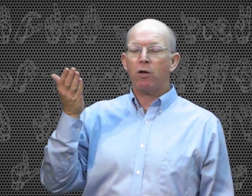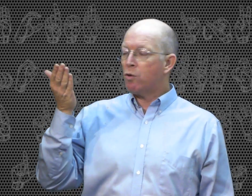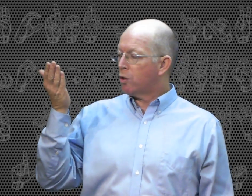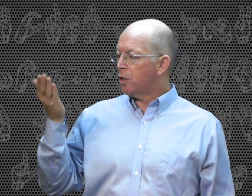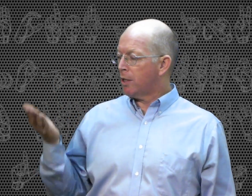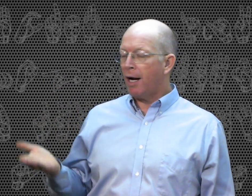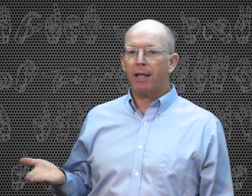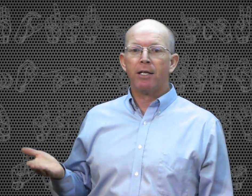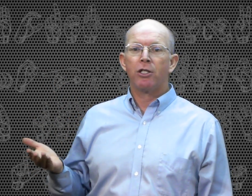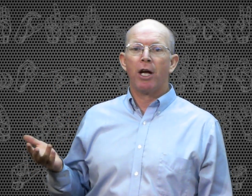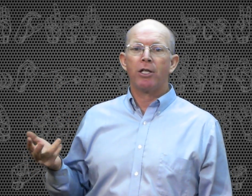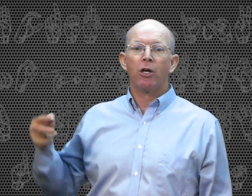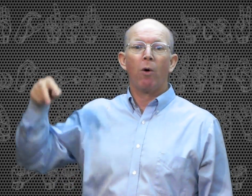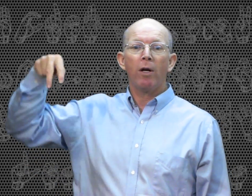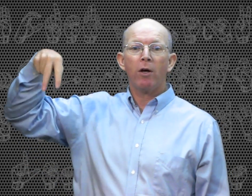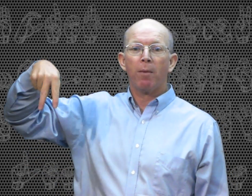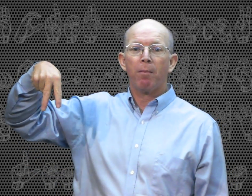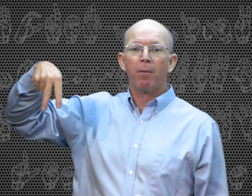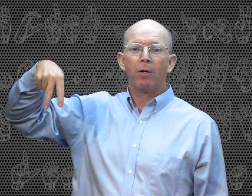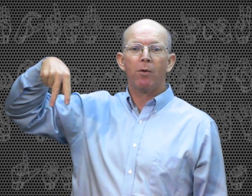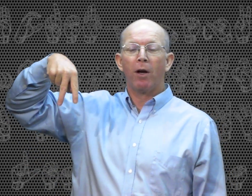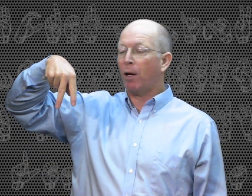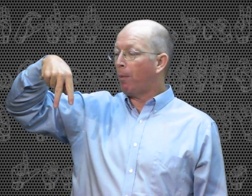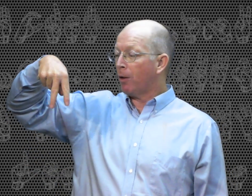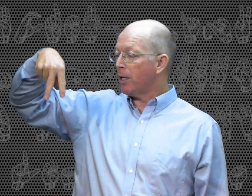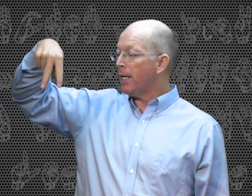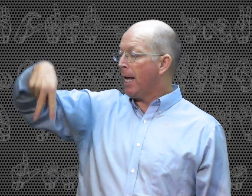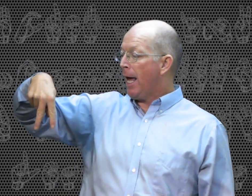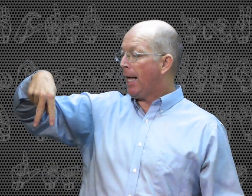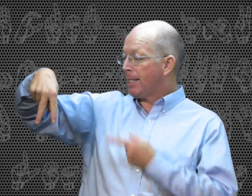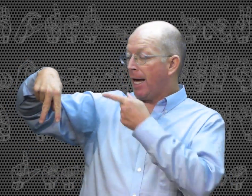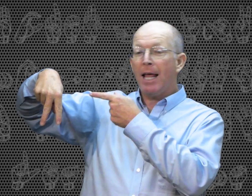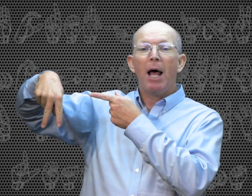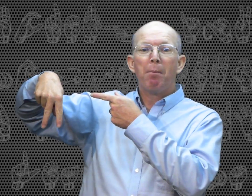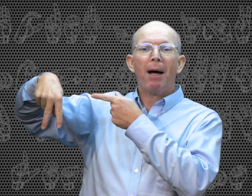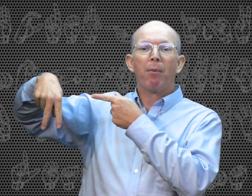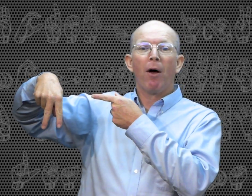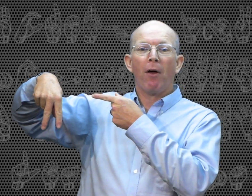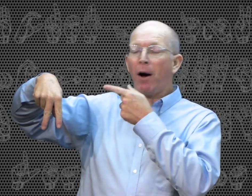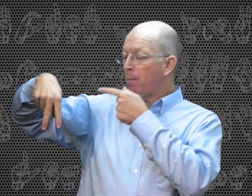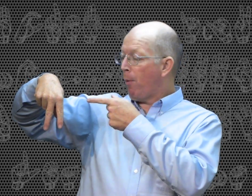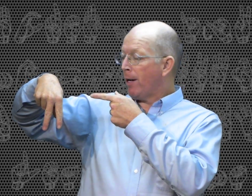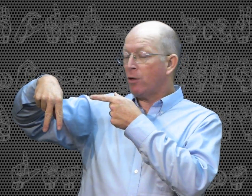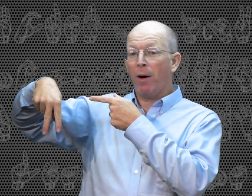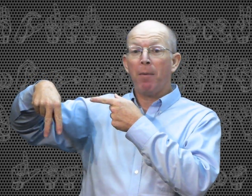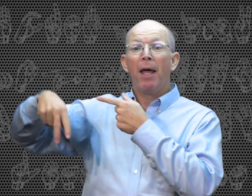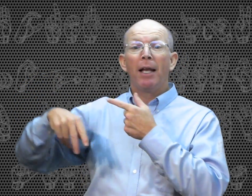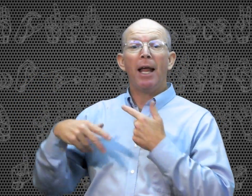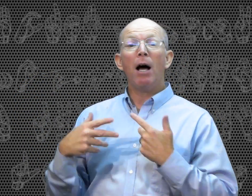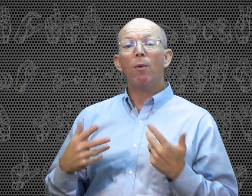I am going to use this gesture. Or you can do the little person and say my brother and point to him.